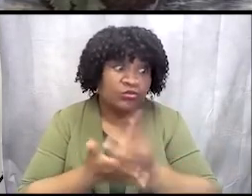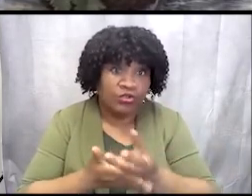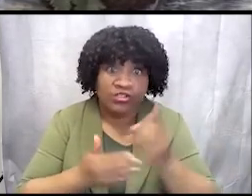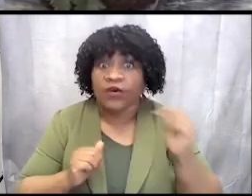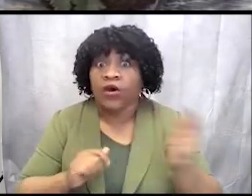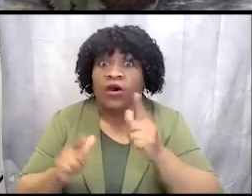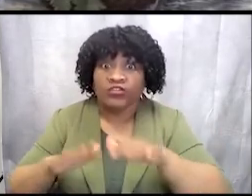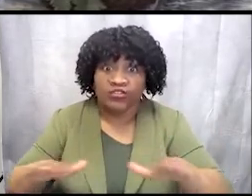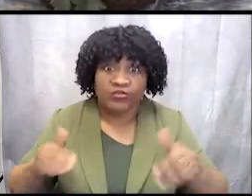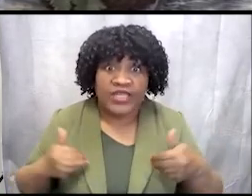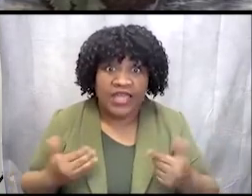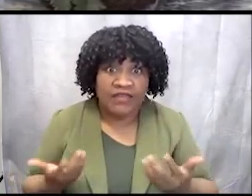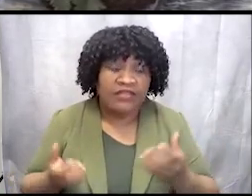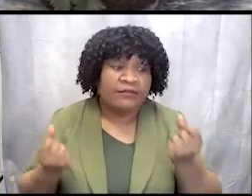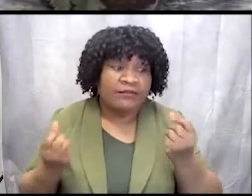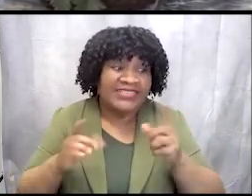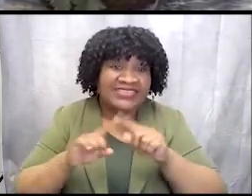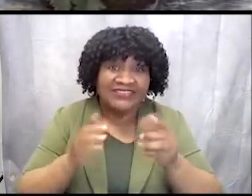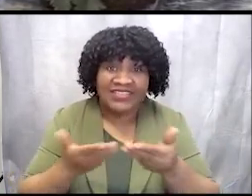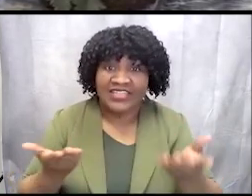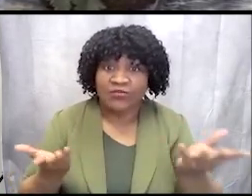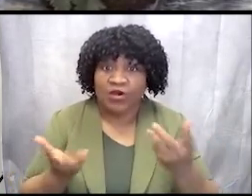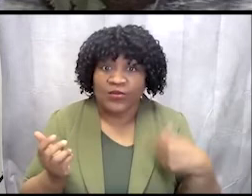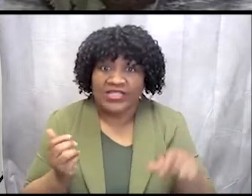And so what are the things that we need to do school-wide